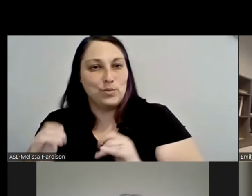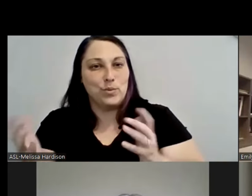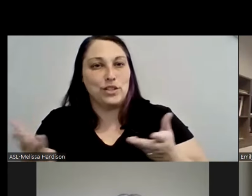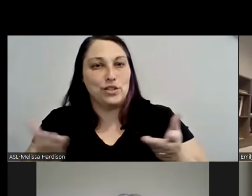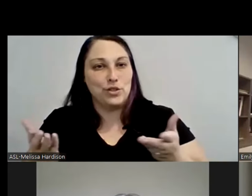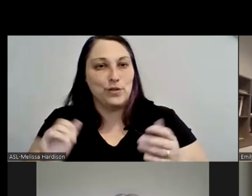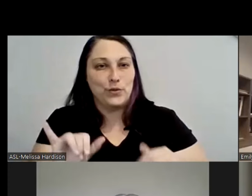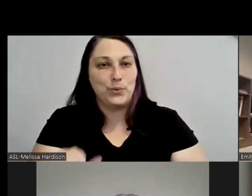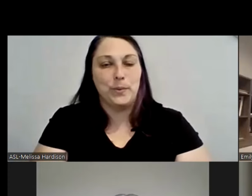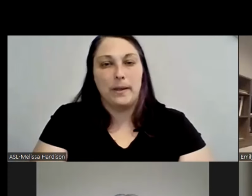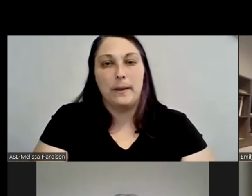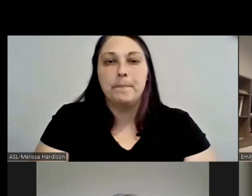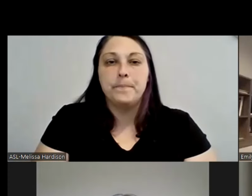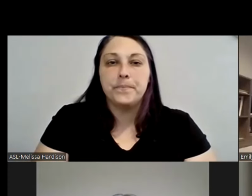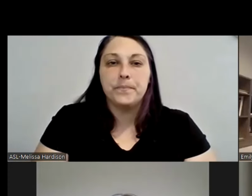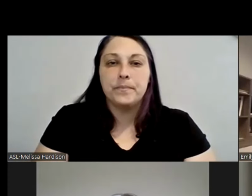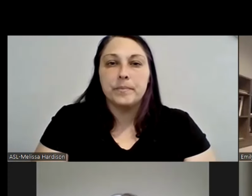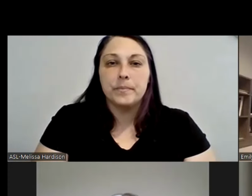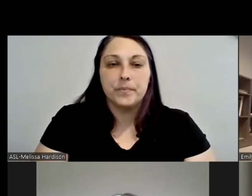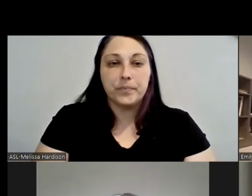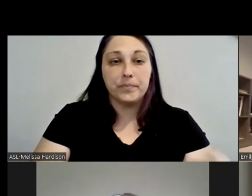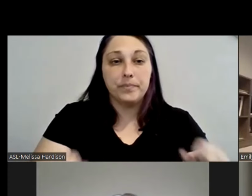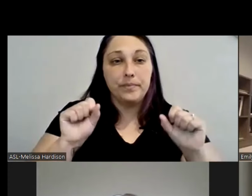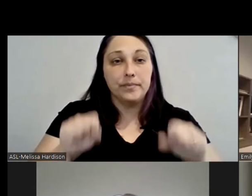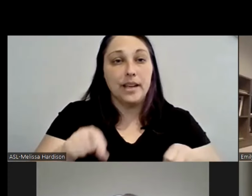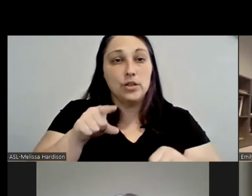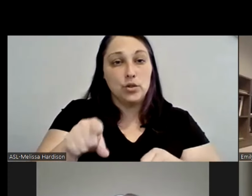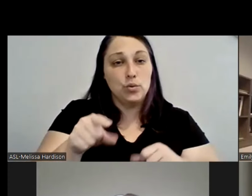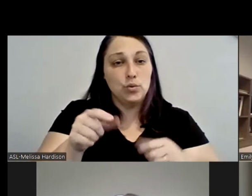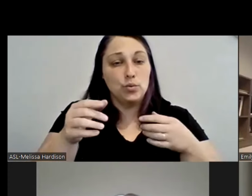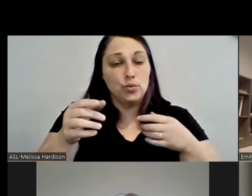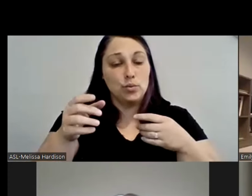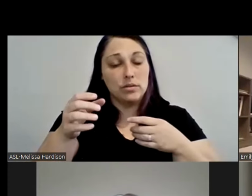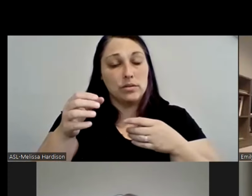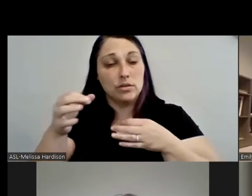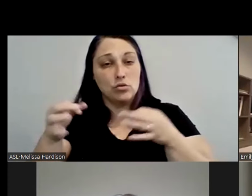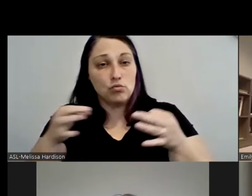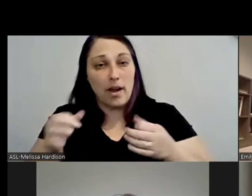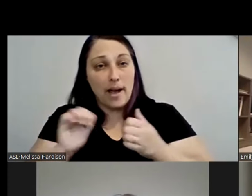Experiencing, to live with dignity and independence in their community.